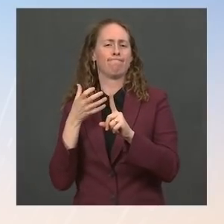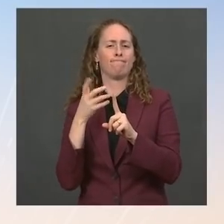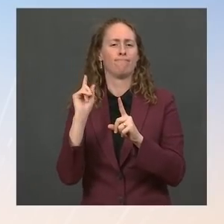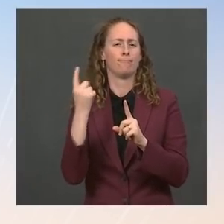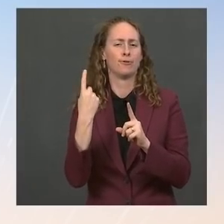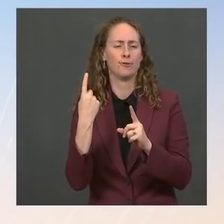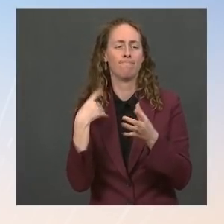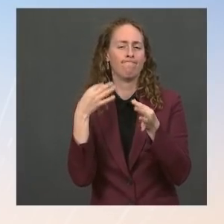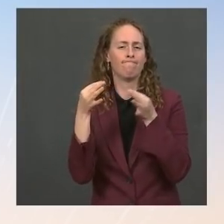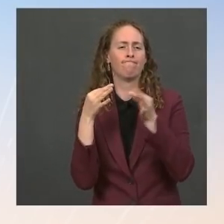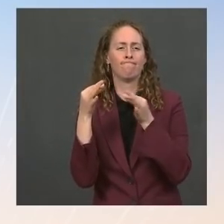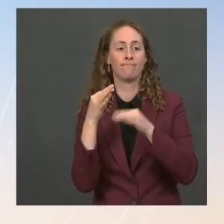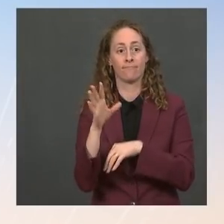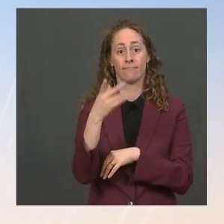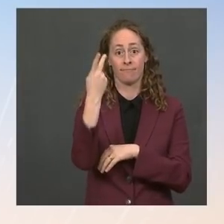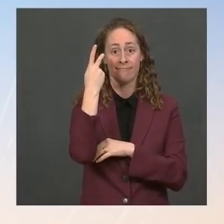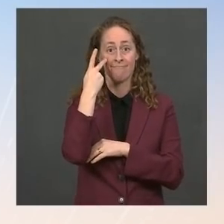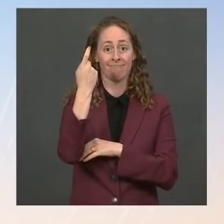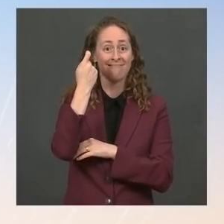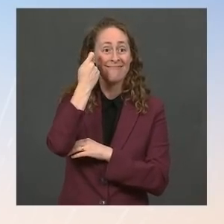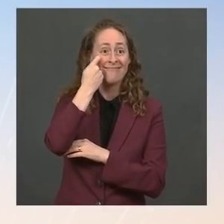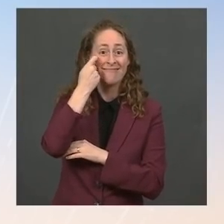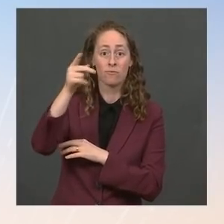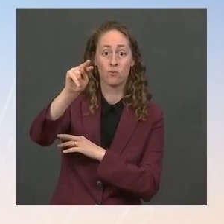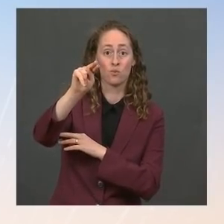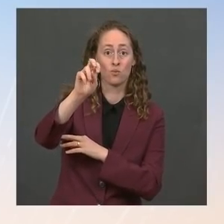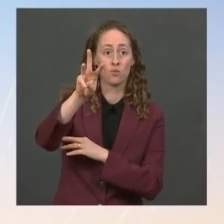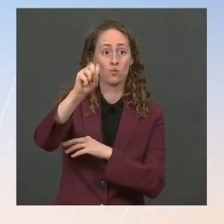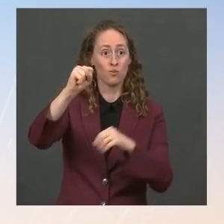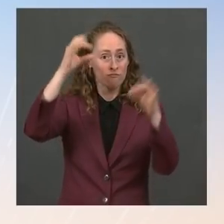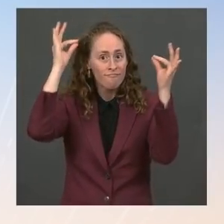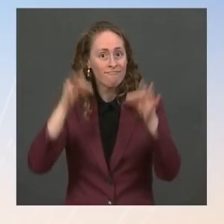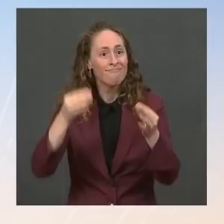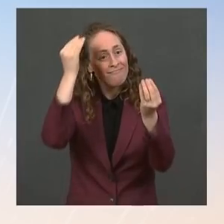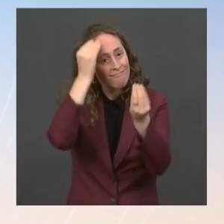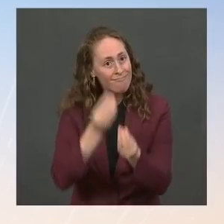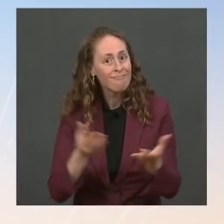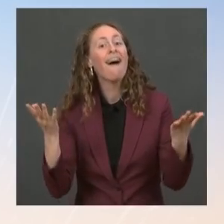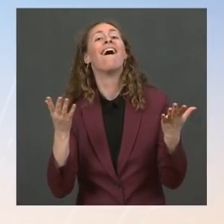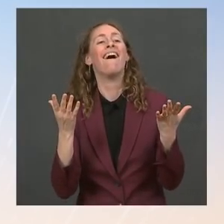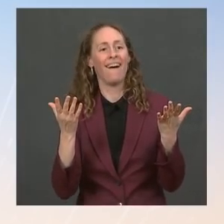as an important step forward in protecting more people, saving more lives, the addi- --